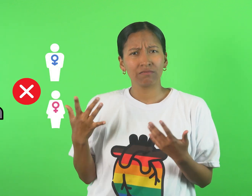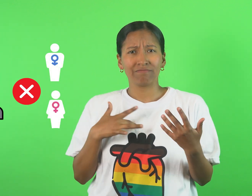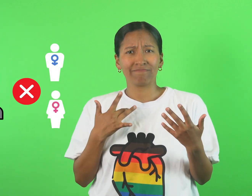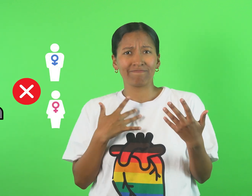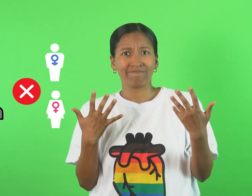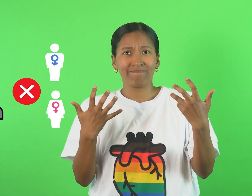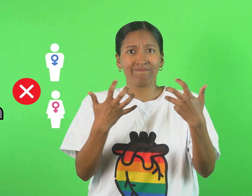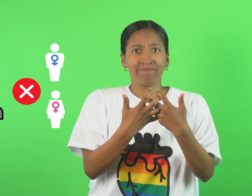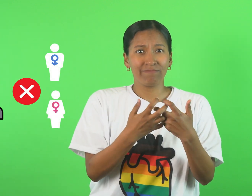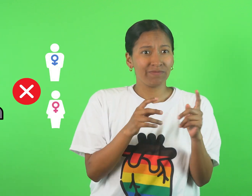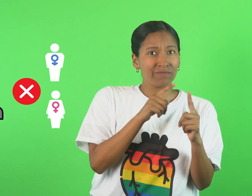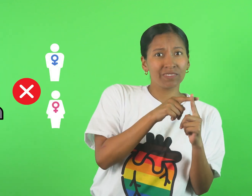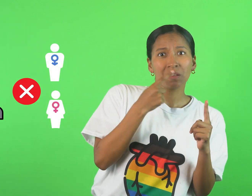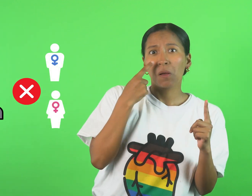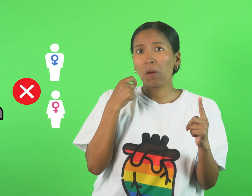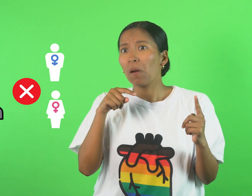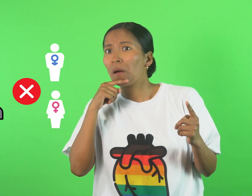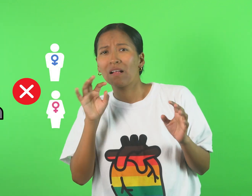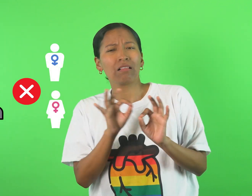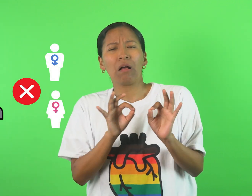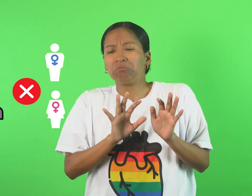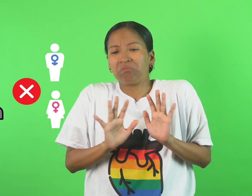fit either category.